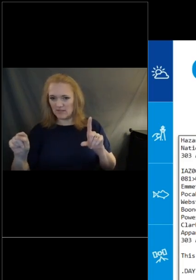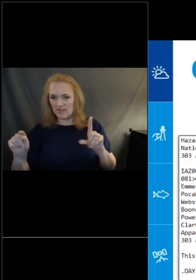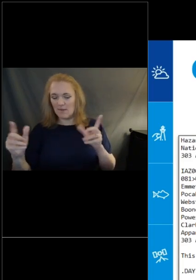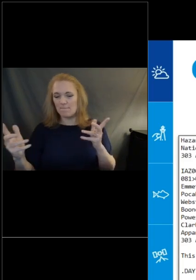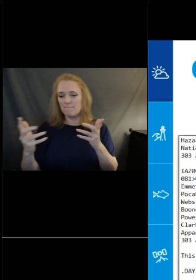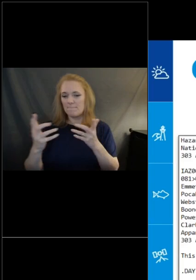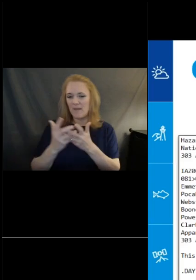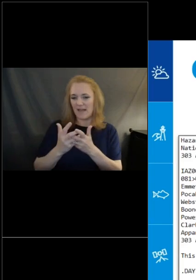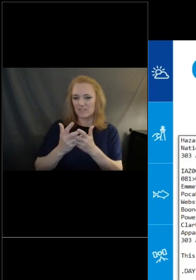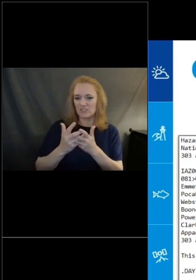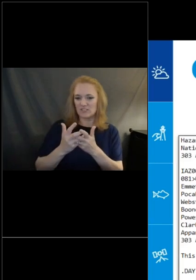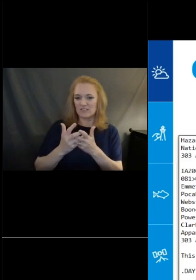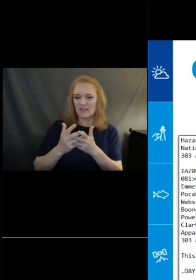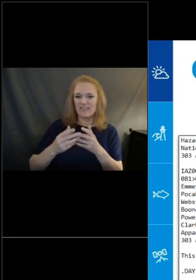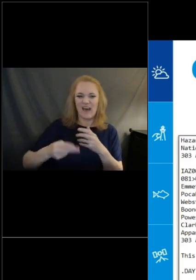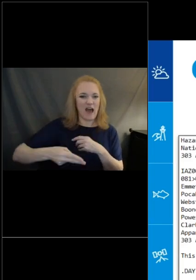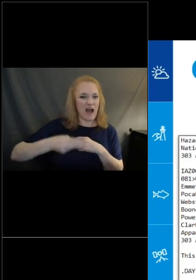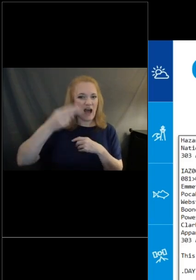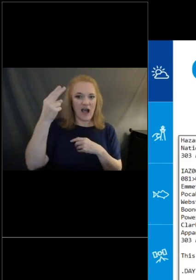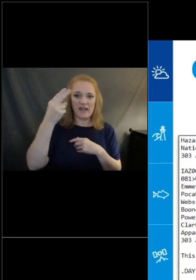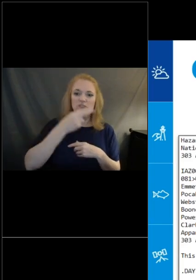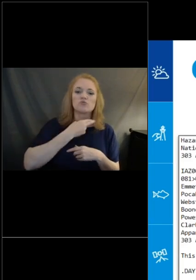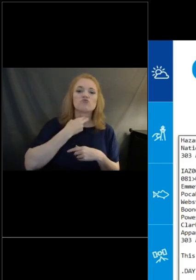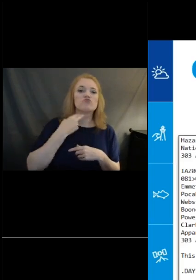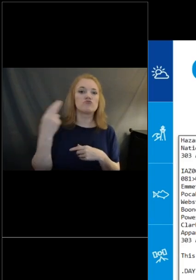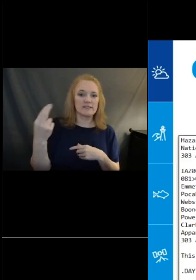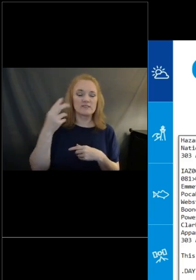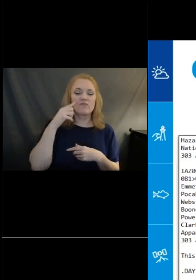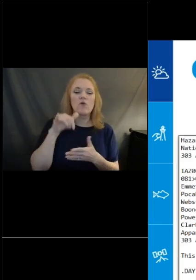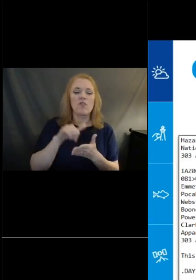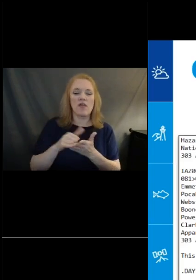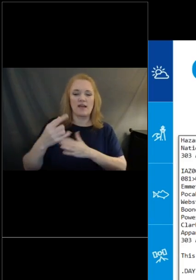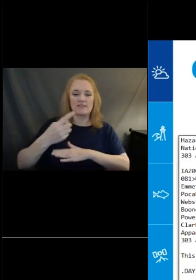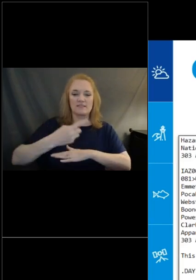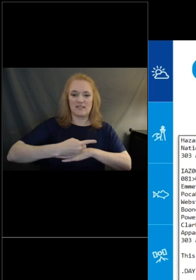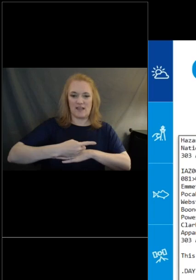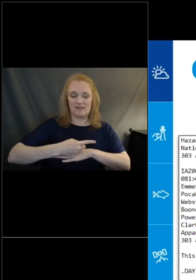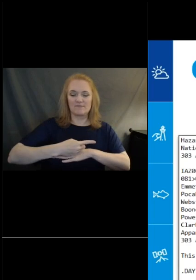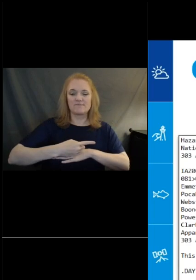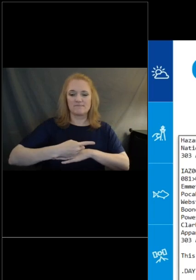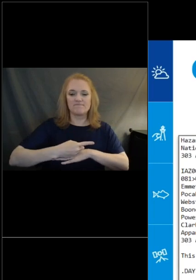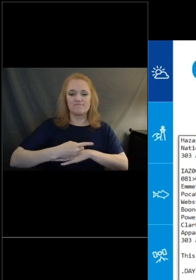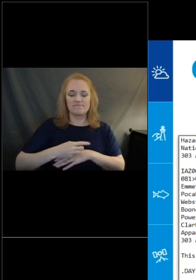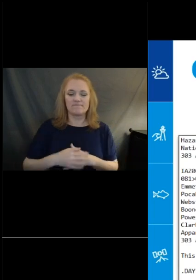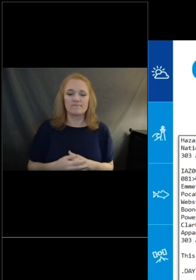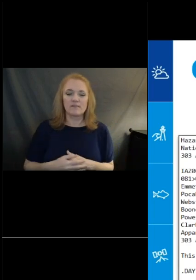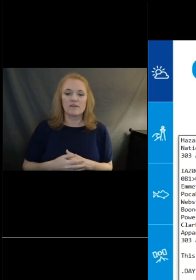to the highest level of risk expected for that day and that hazard. And by clicking